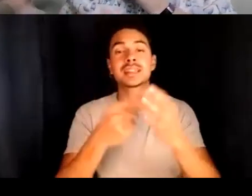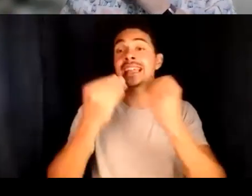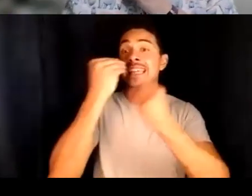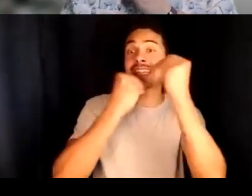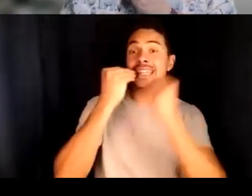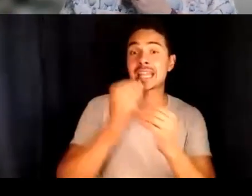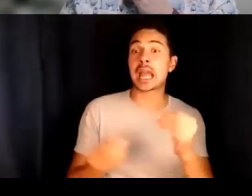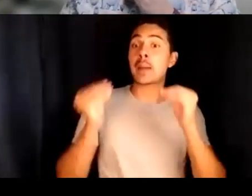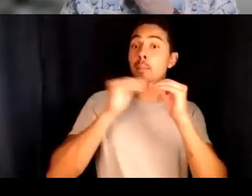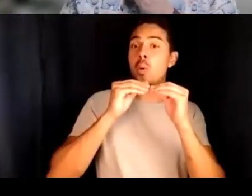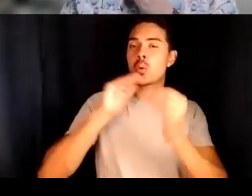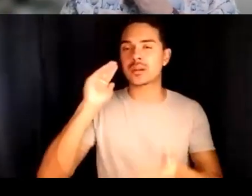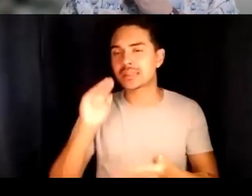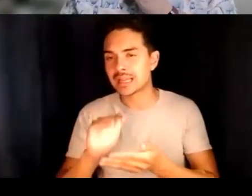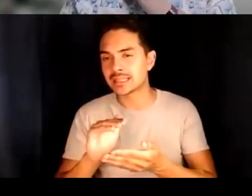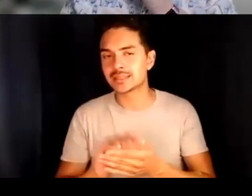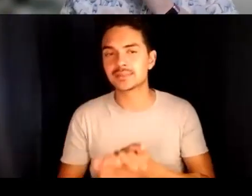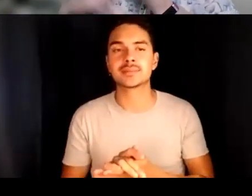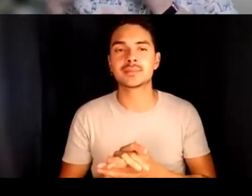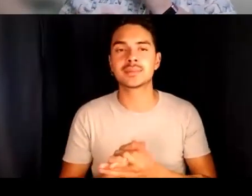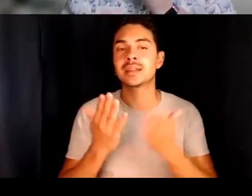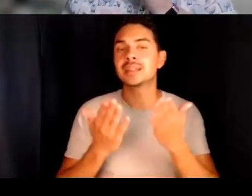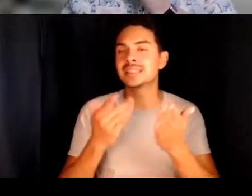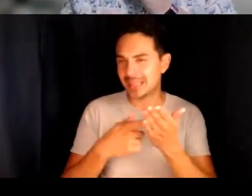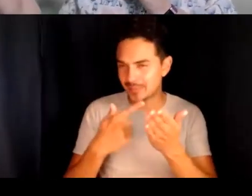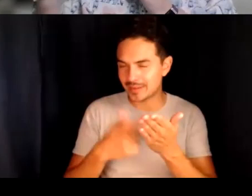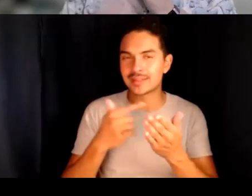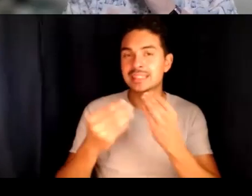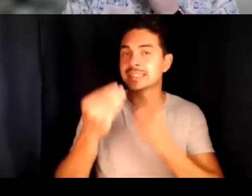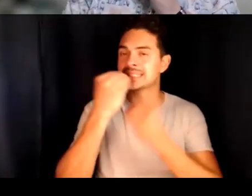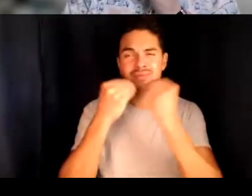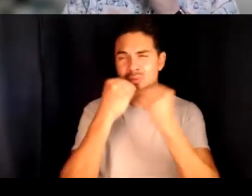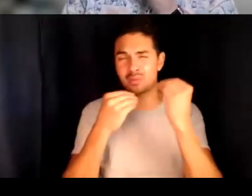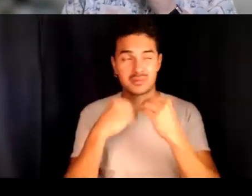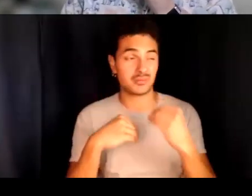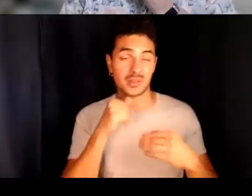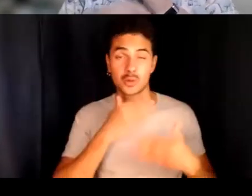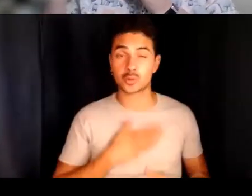not enjoying your food, sleeping a lot, not sleeping at all,